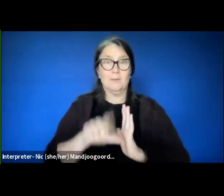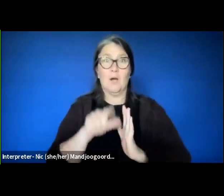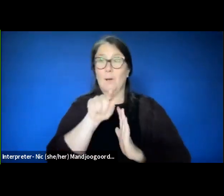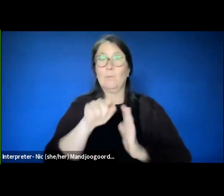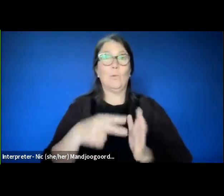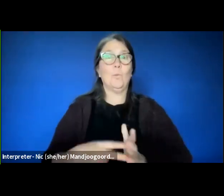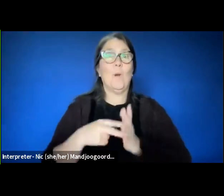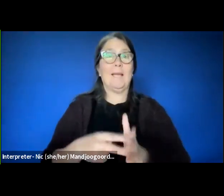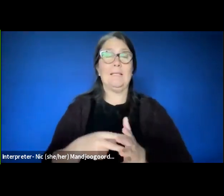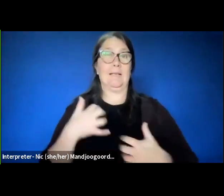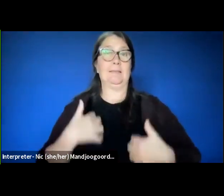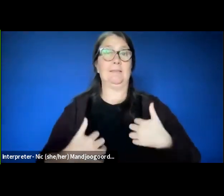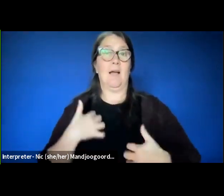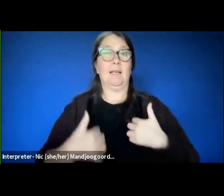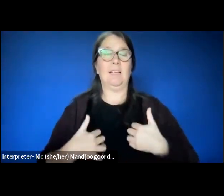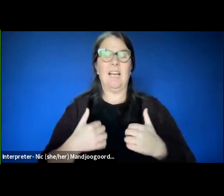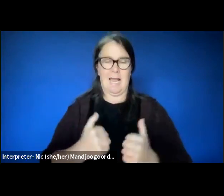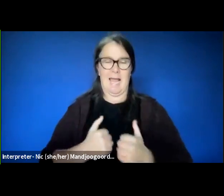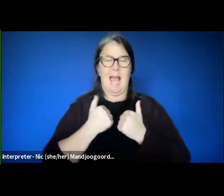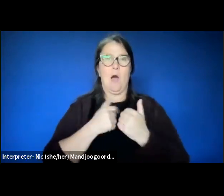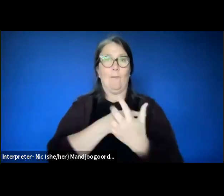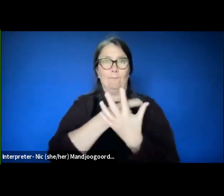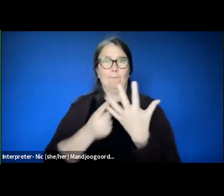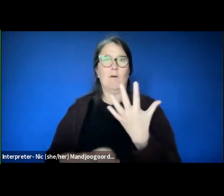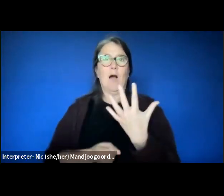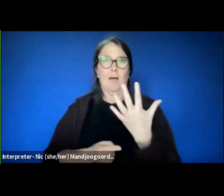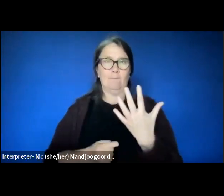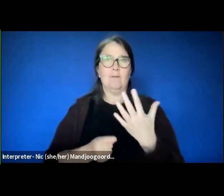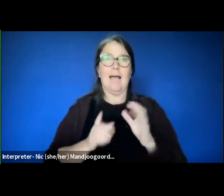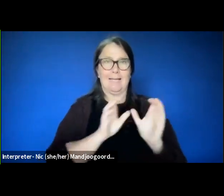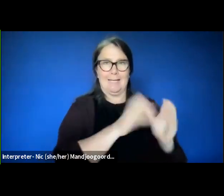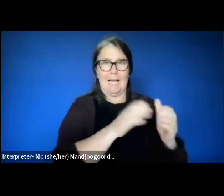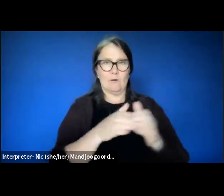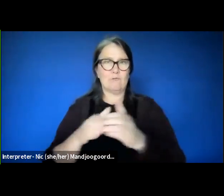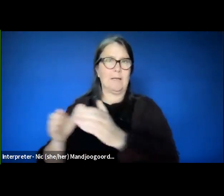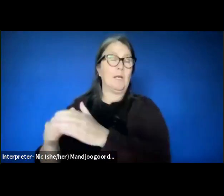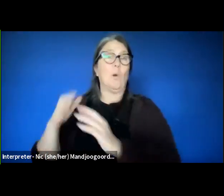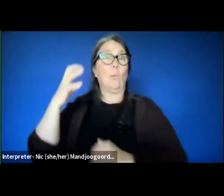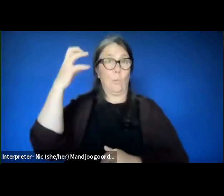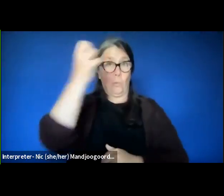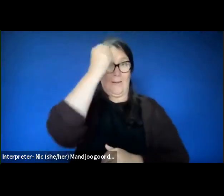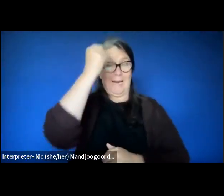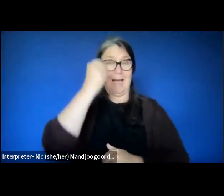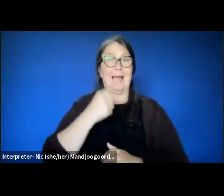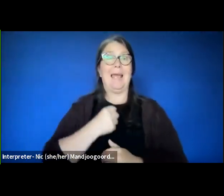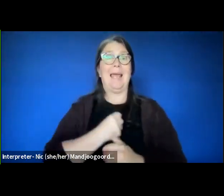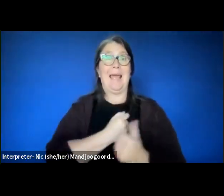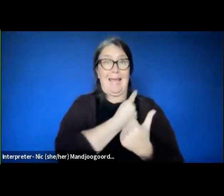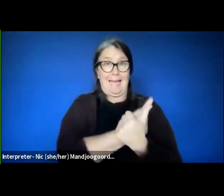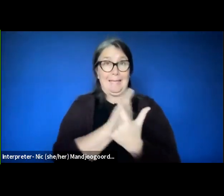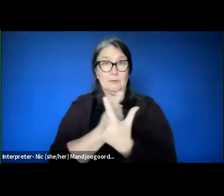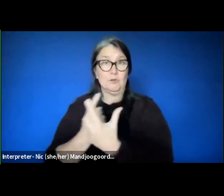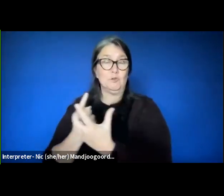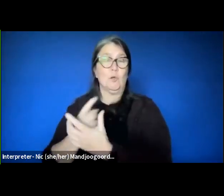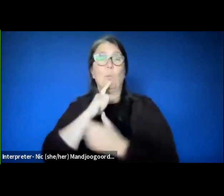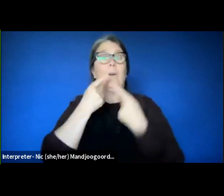t. Now is the time evolving Now is the time you've all been waiting for. It's time to recognize our five overall category. winner winners. Each of winners. Each of our categories